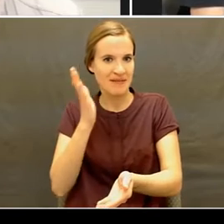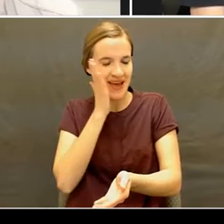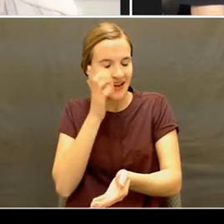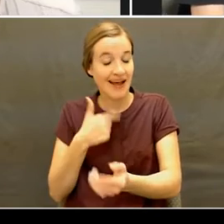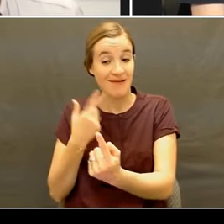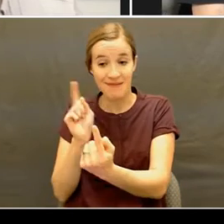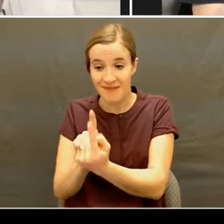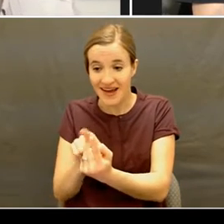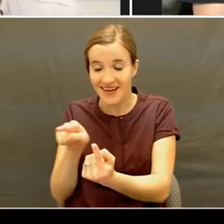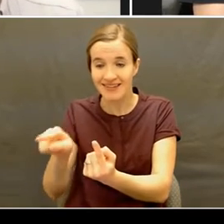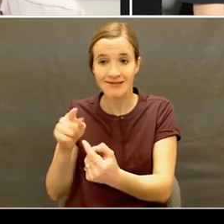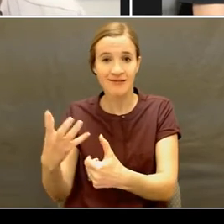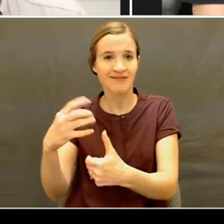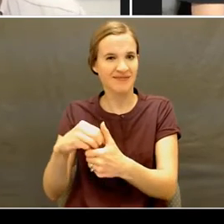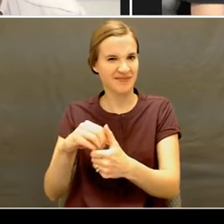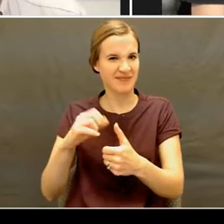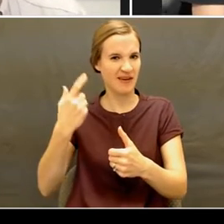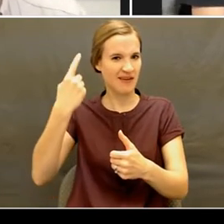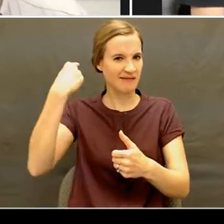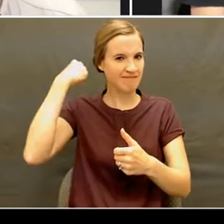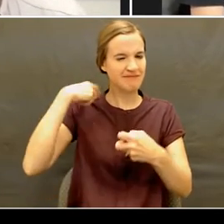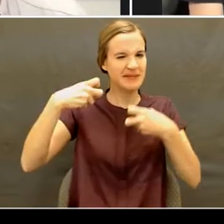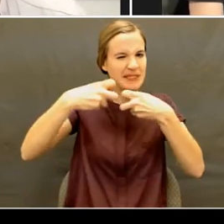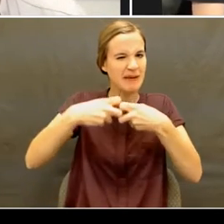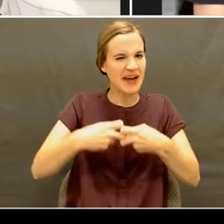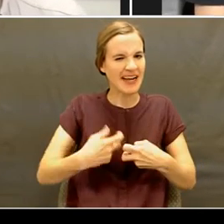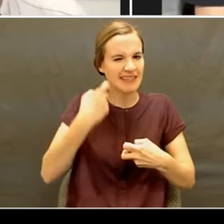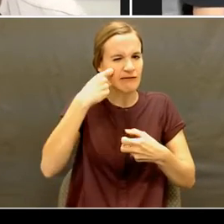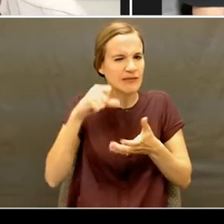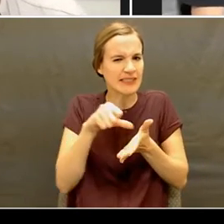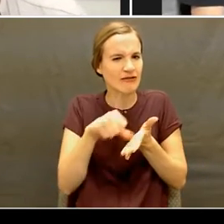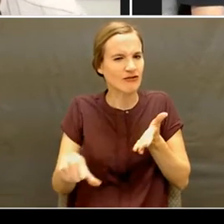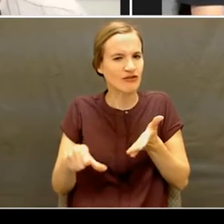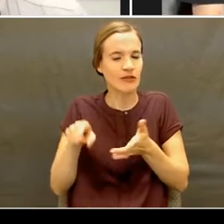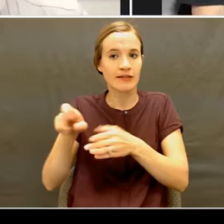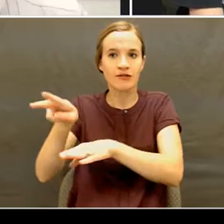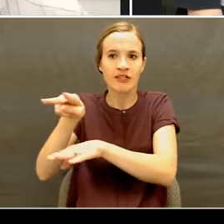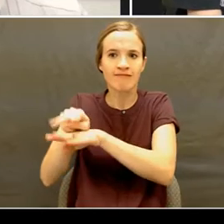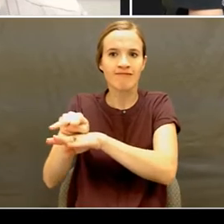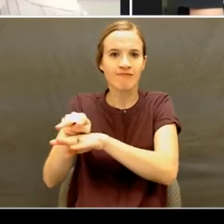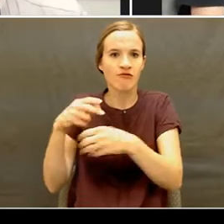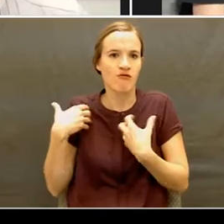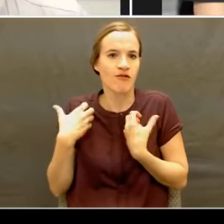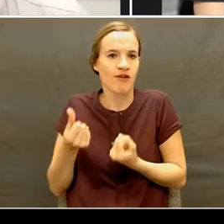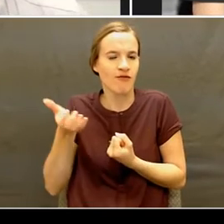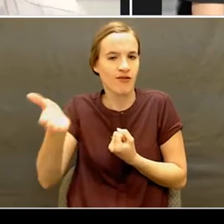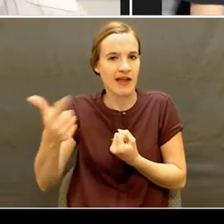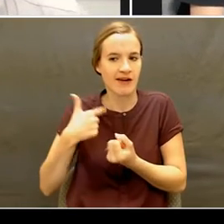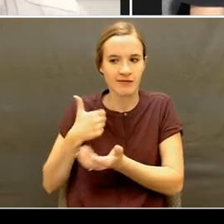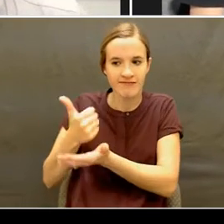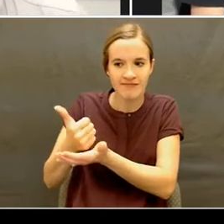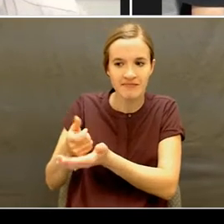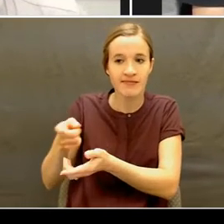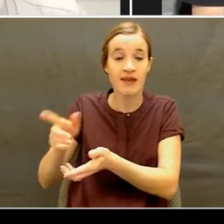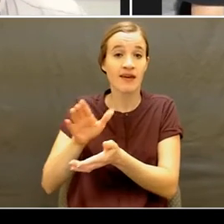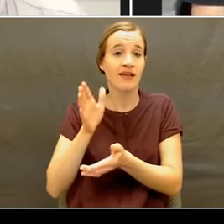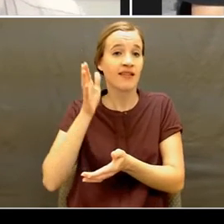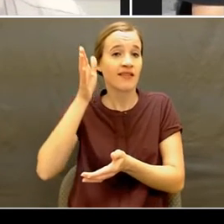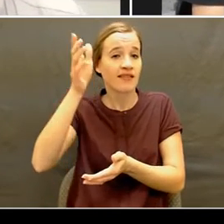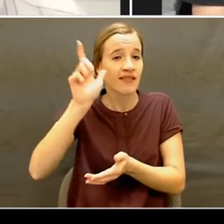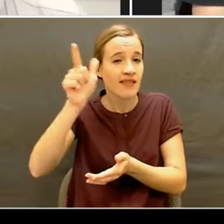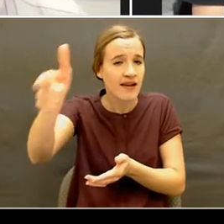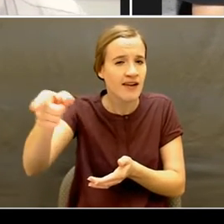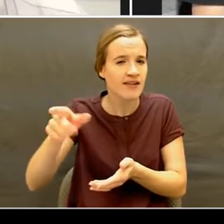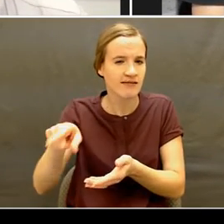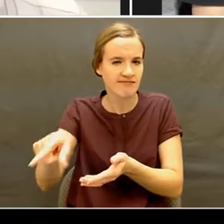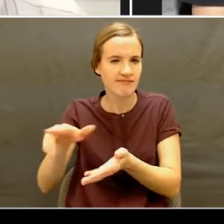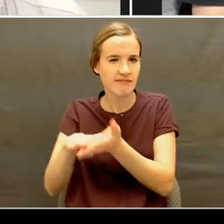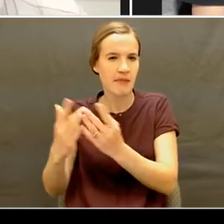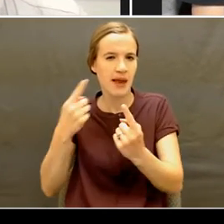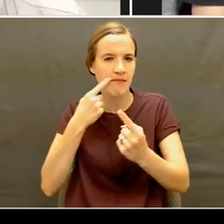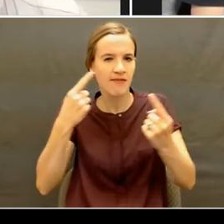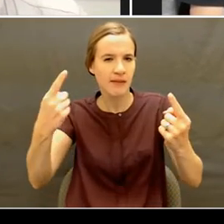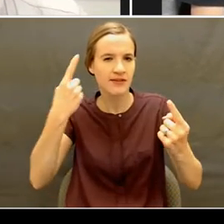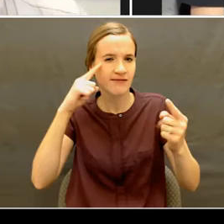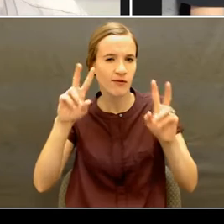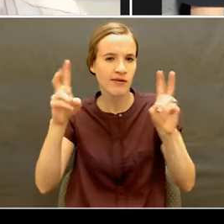less than a month, but Diane Coleman, who later on became famous for "Not Dead Yet." But that was, I